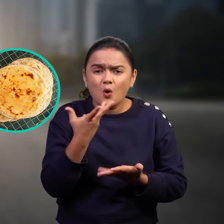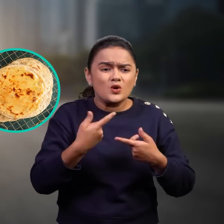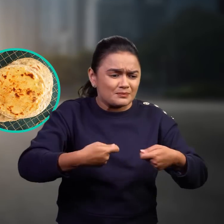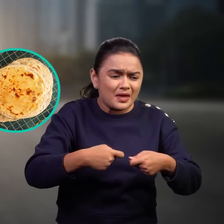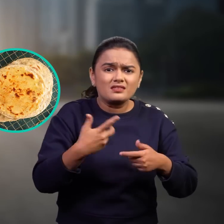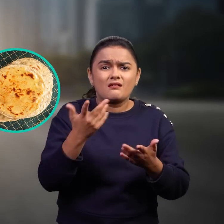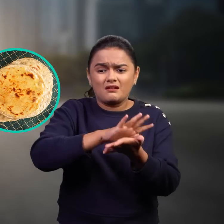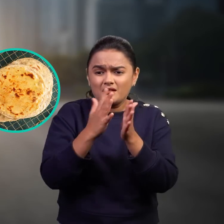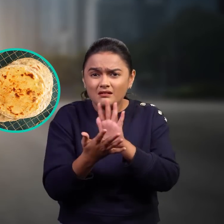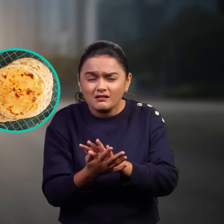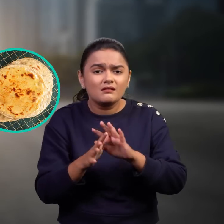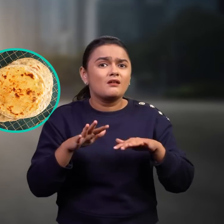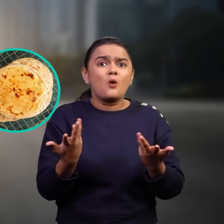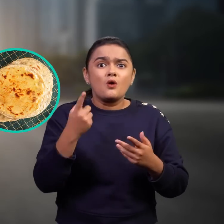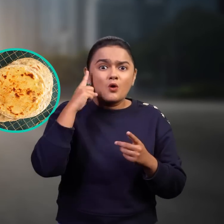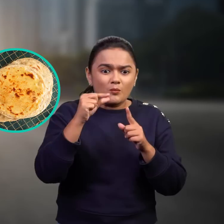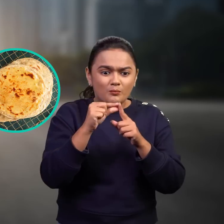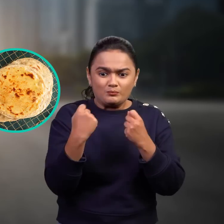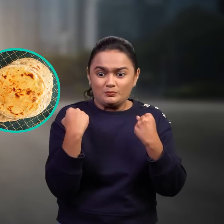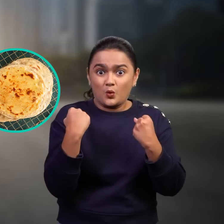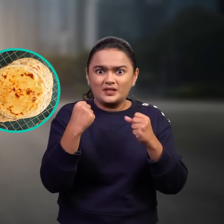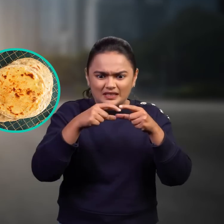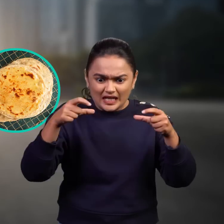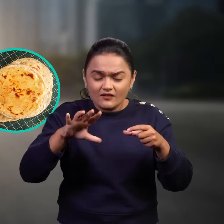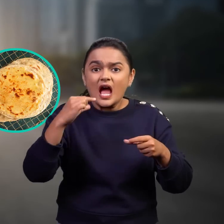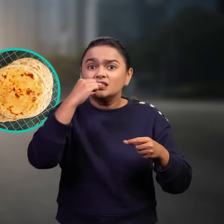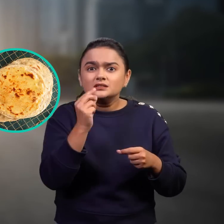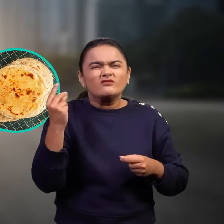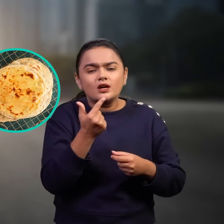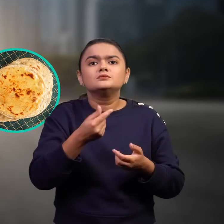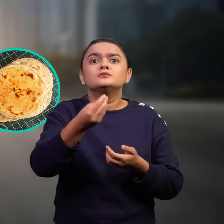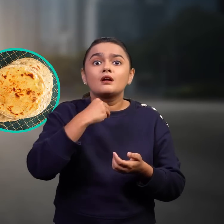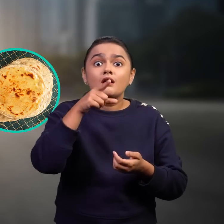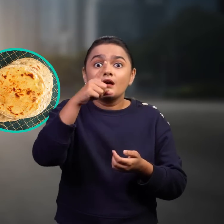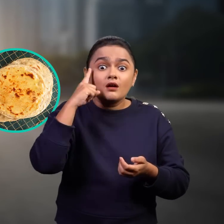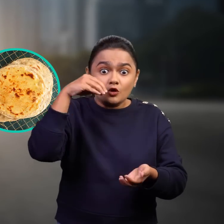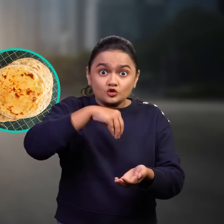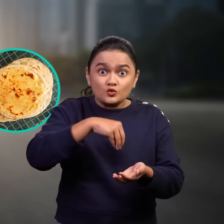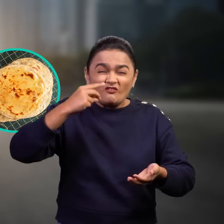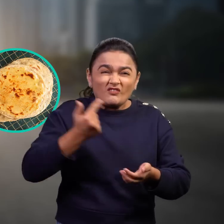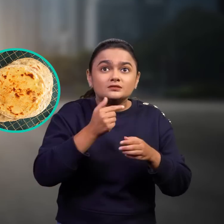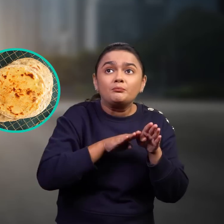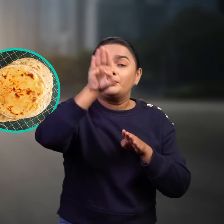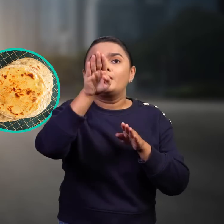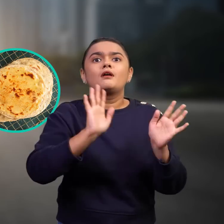You could be given chapati, bhakri or a protein bar to eat. These will not cause your blood sugar to spike,